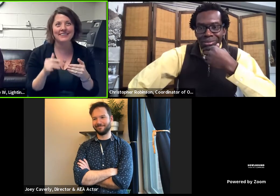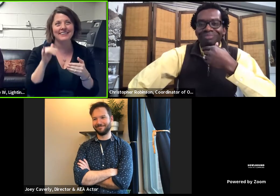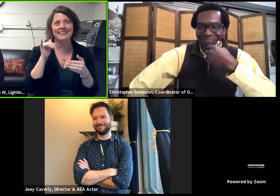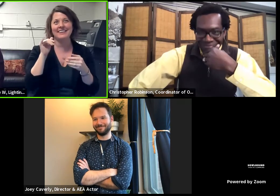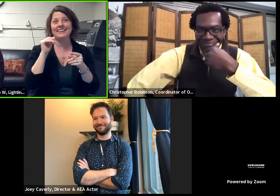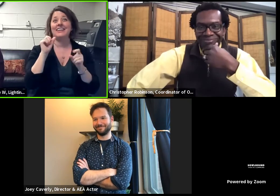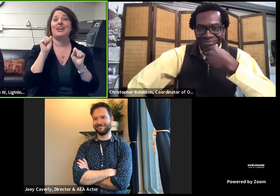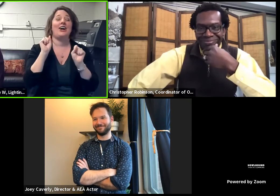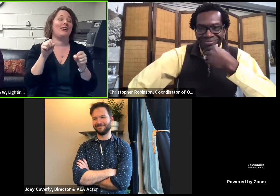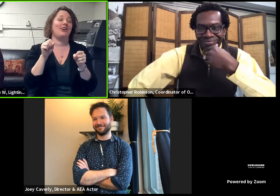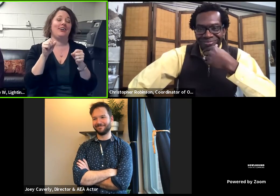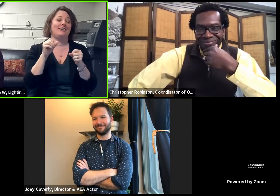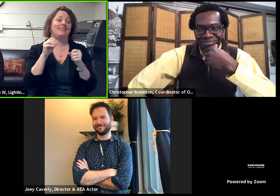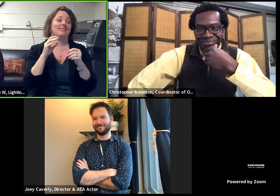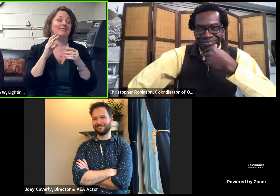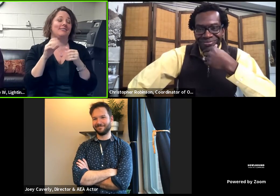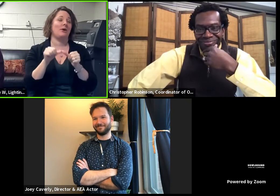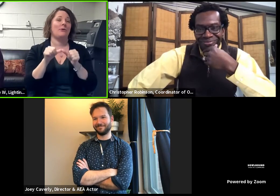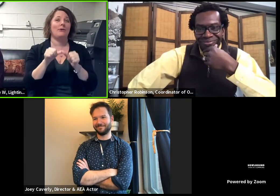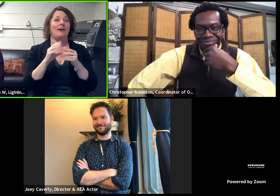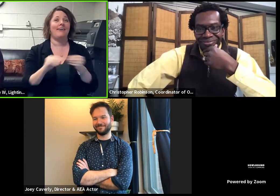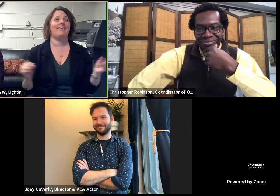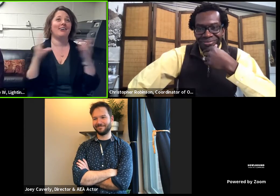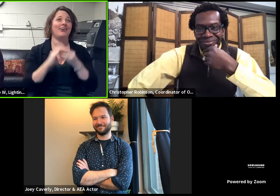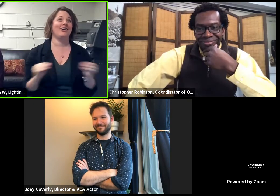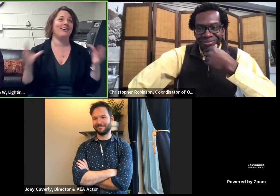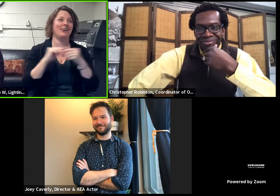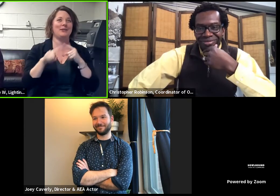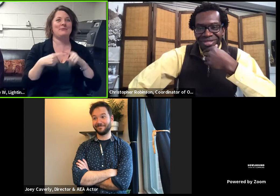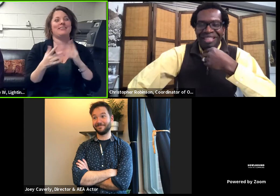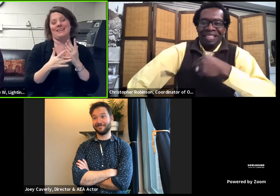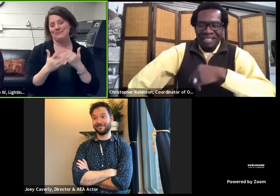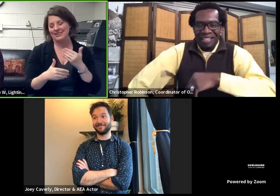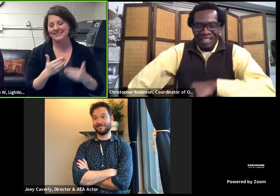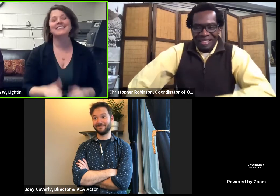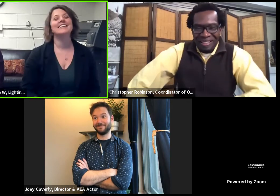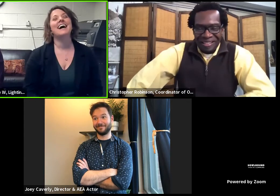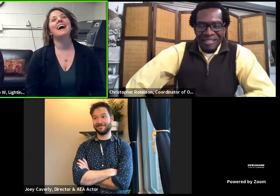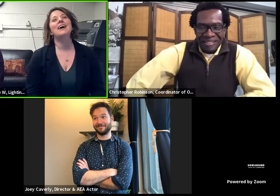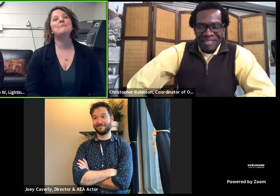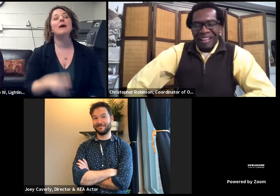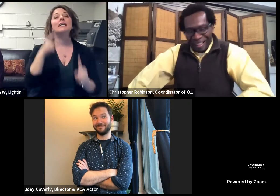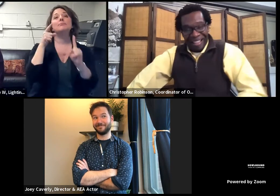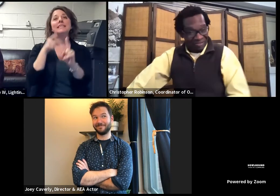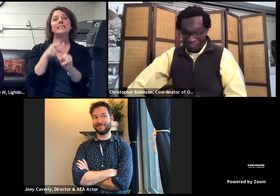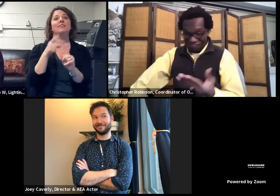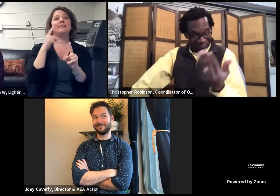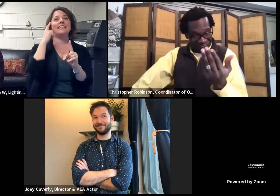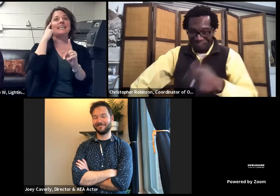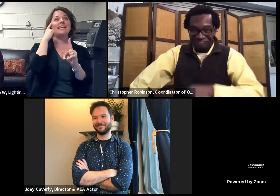and getting really into the tech of it and the processing of it, I could talk about this on end, (chuckles)